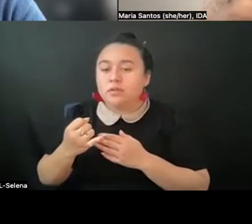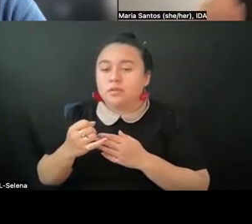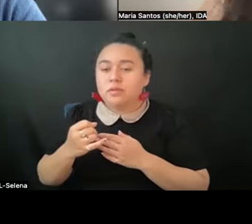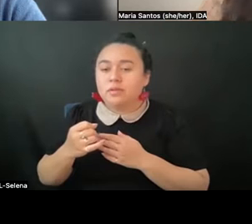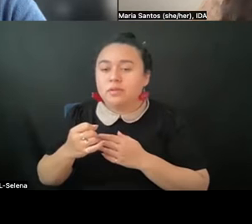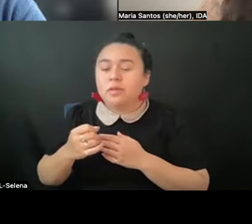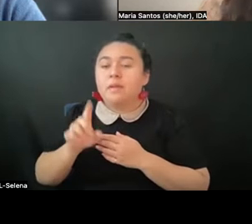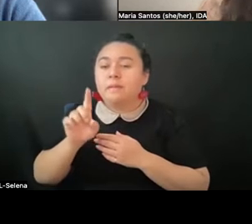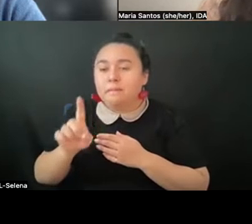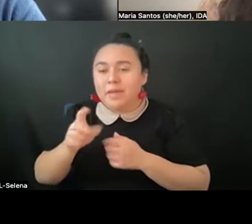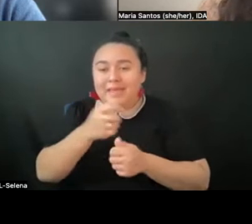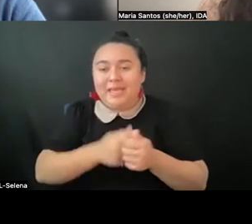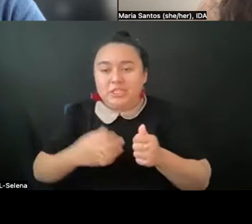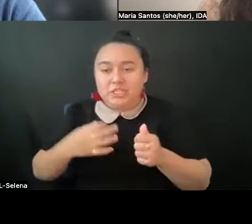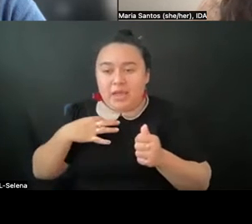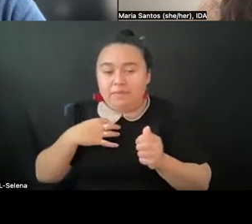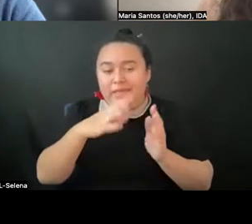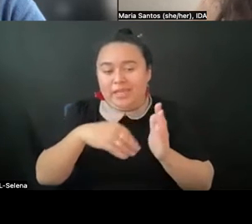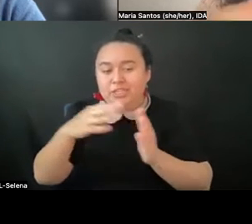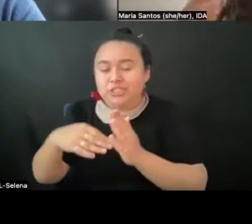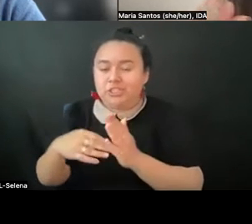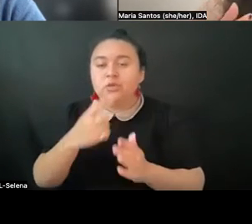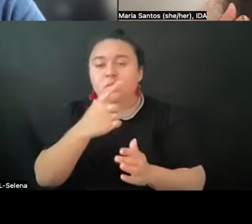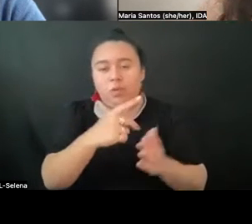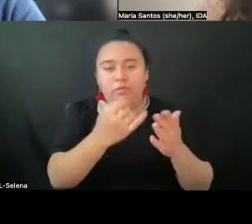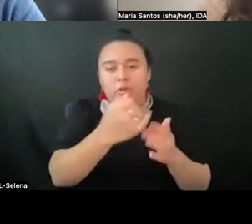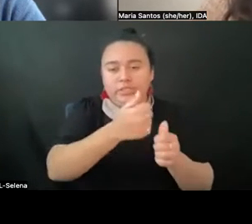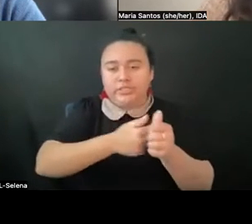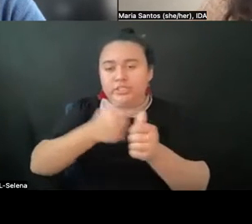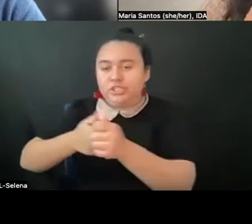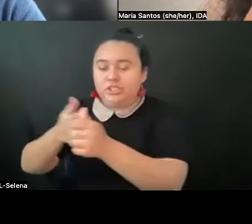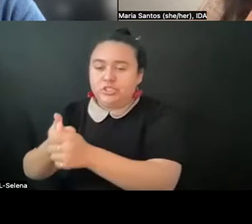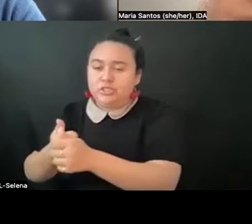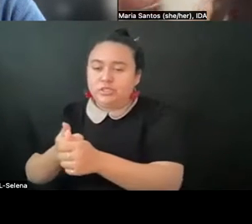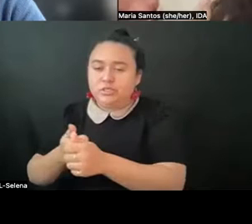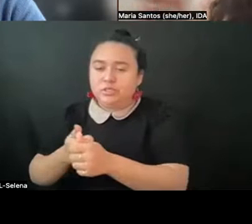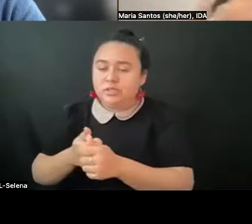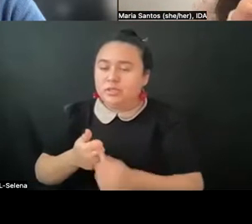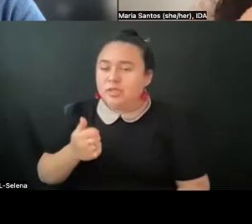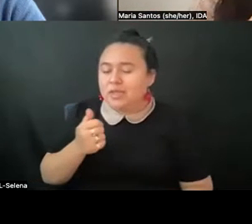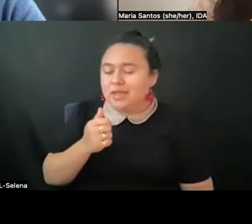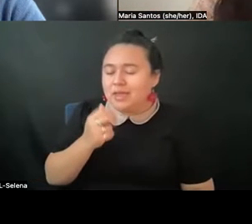And then it's not very likely that we will fund many projects by the same filmmaker, though not